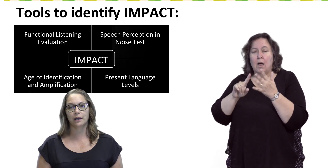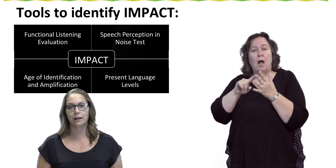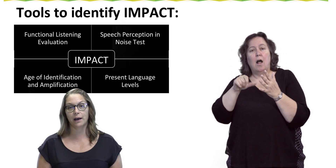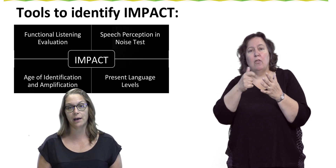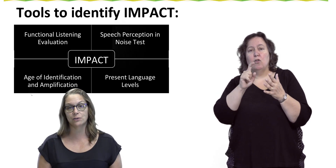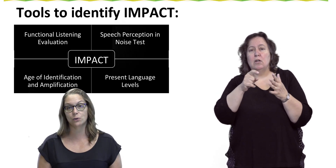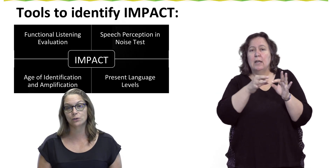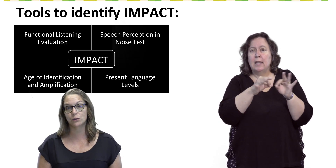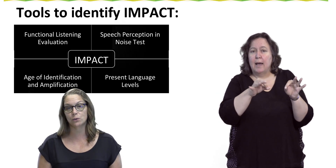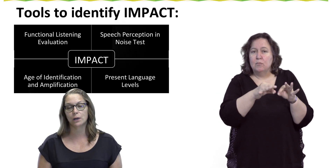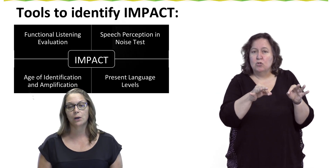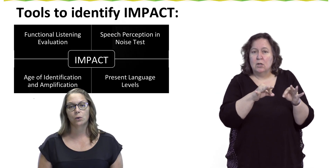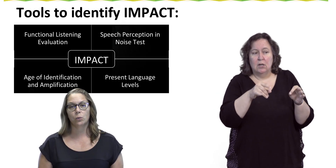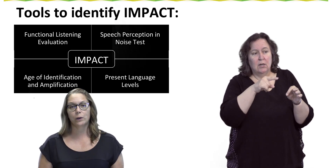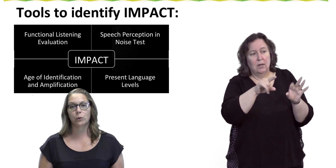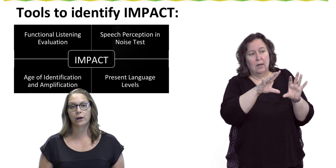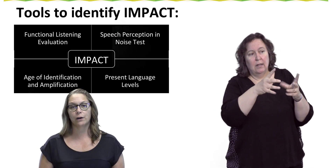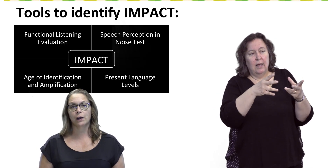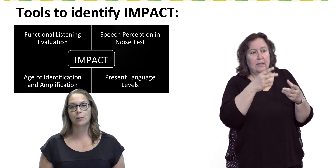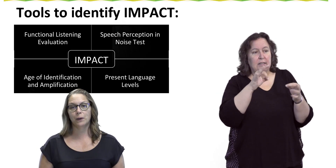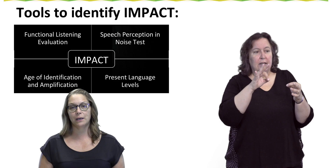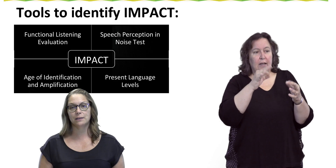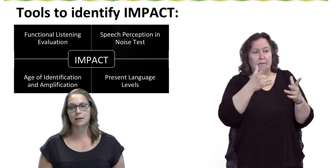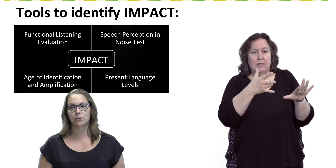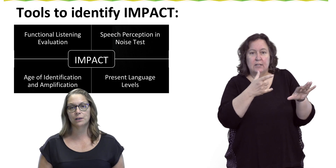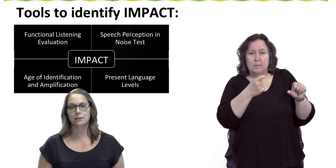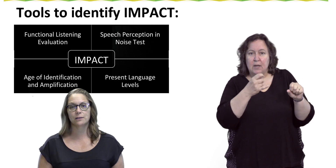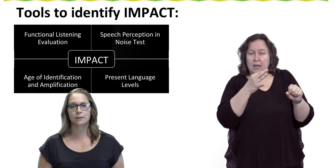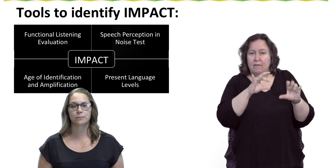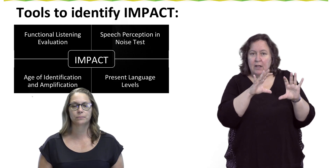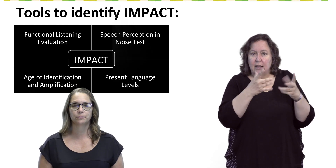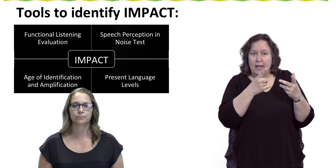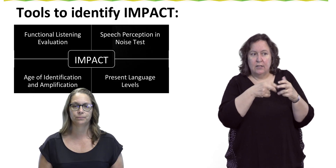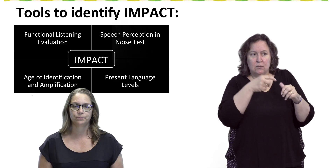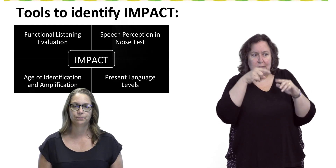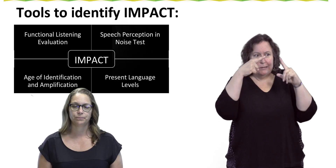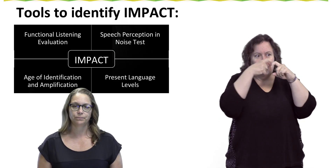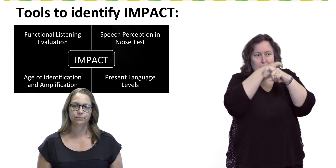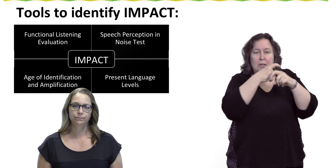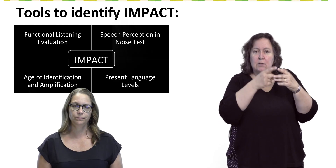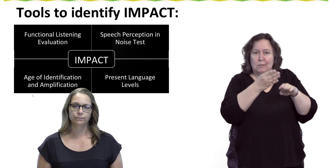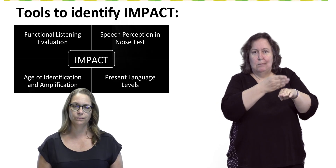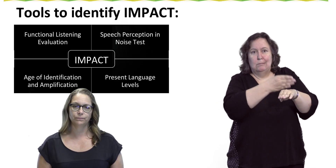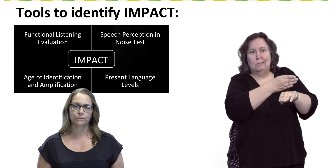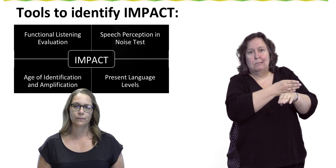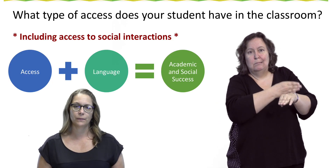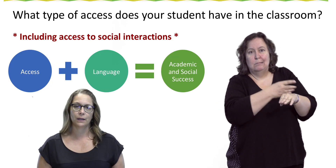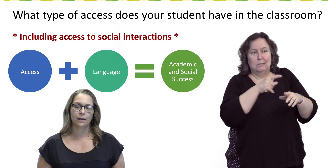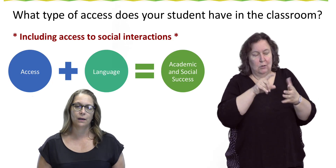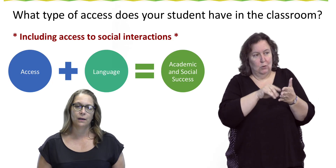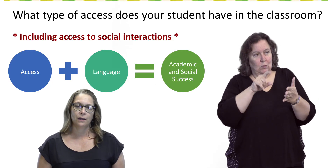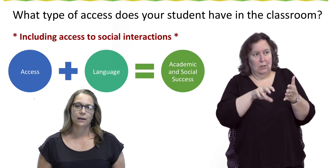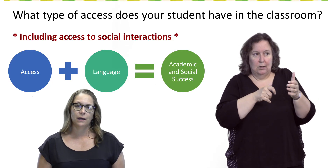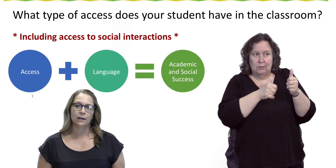in a class or two when rigor and pace increase.